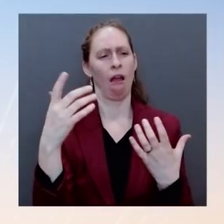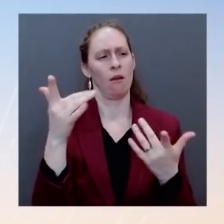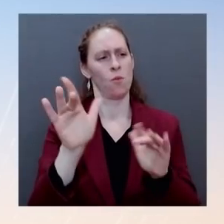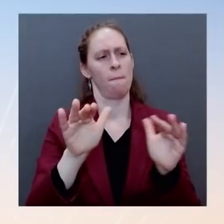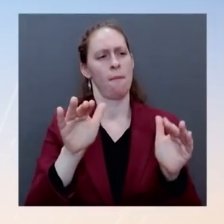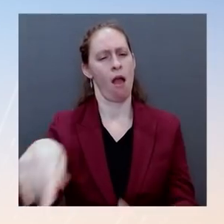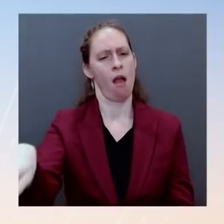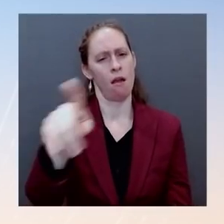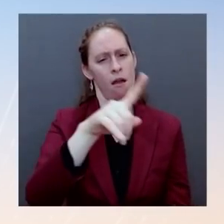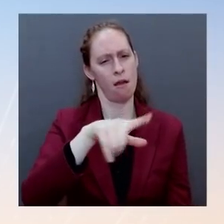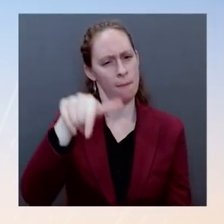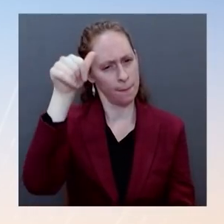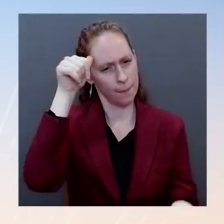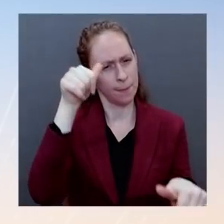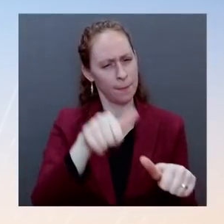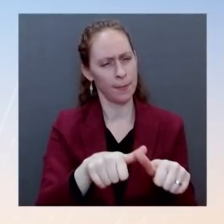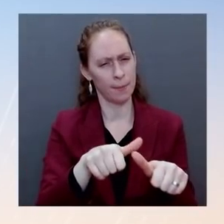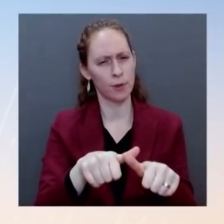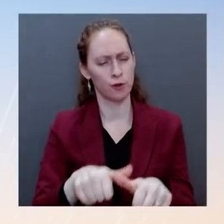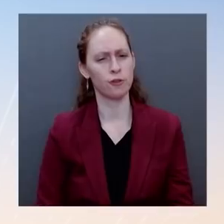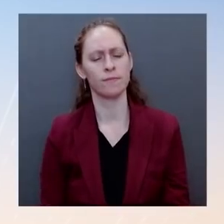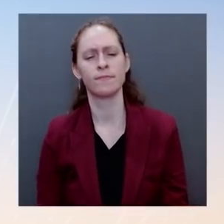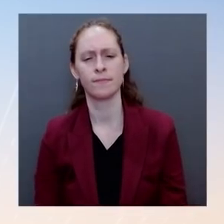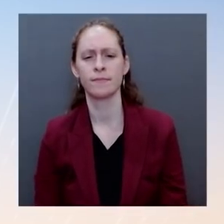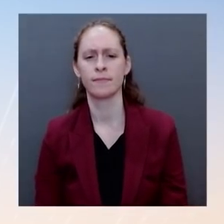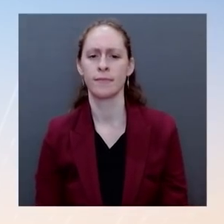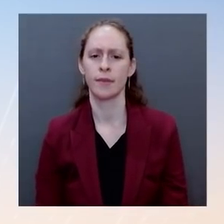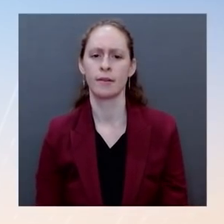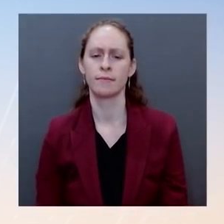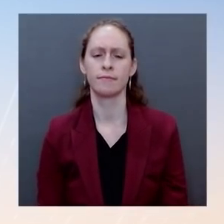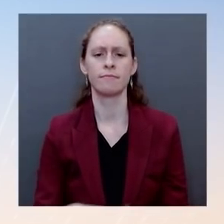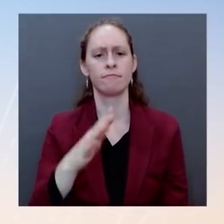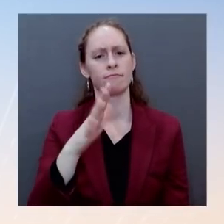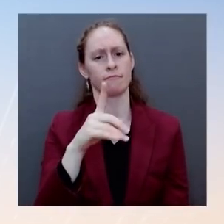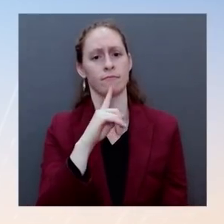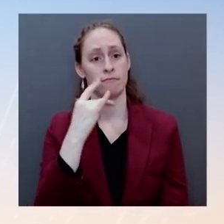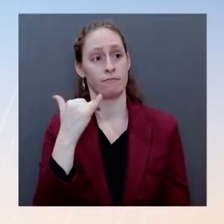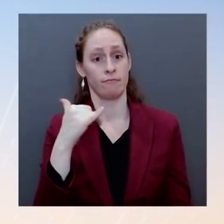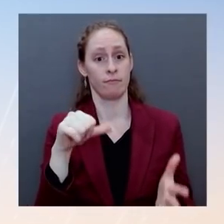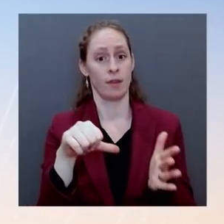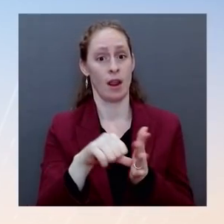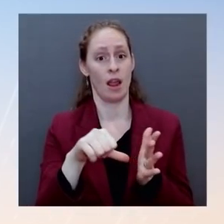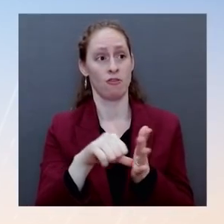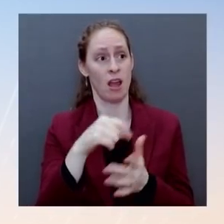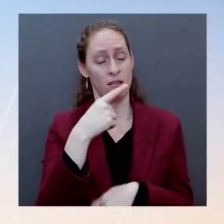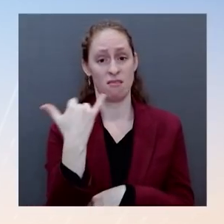Iran's increased capability and capacity, their aggressive actions that they have taken through